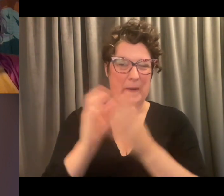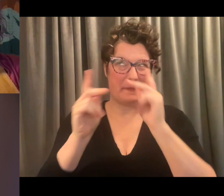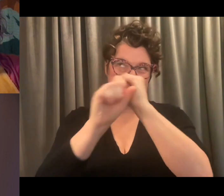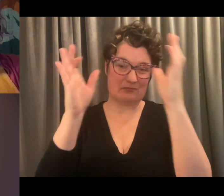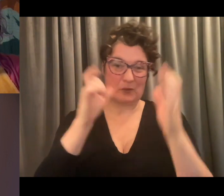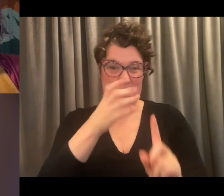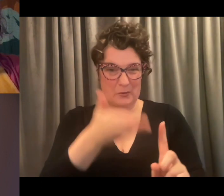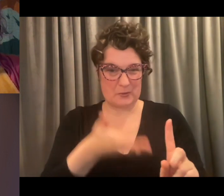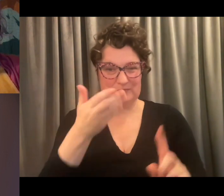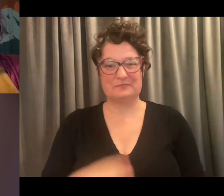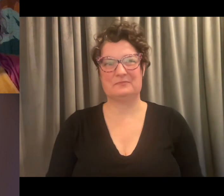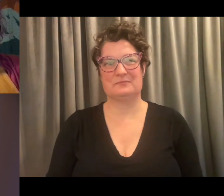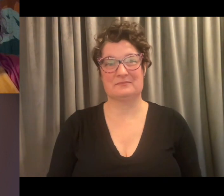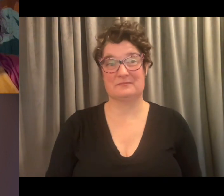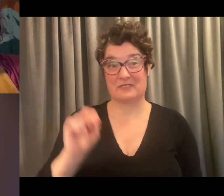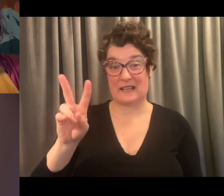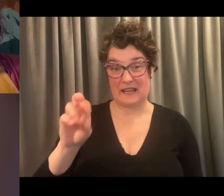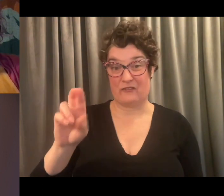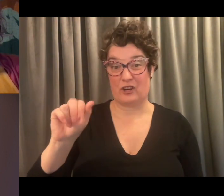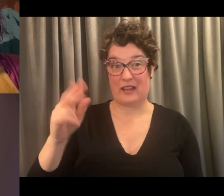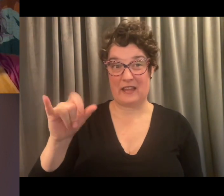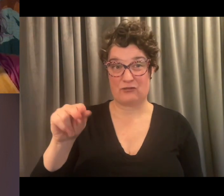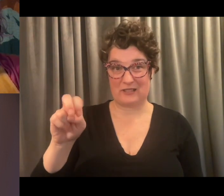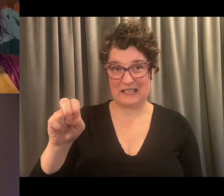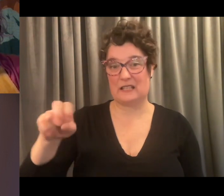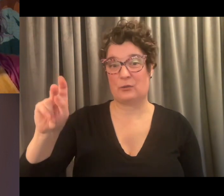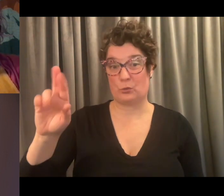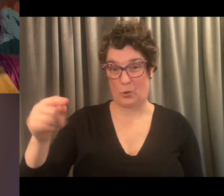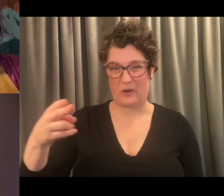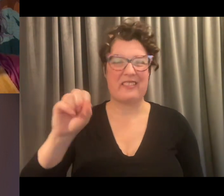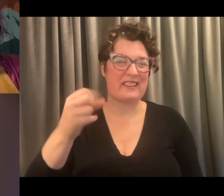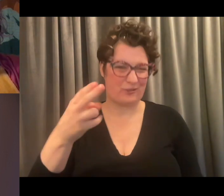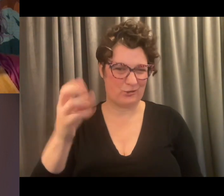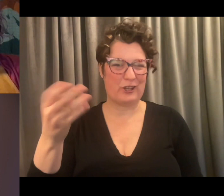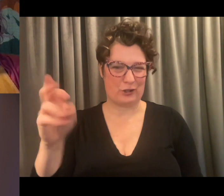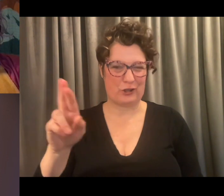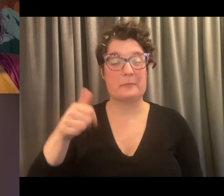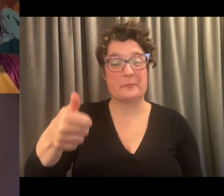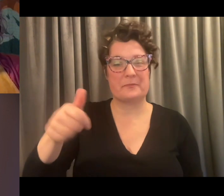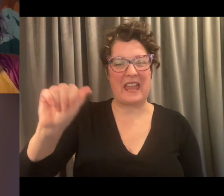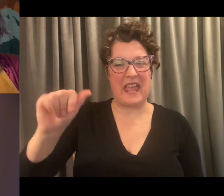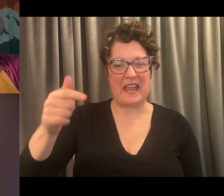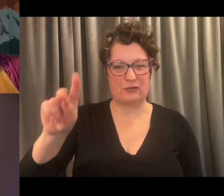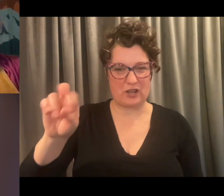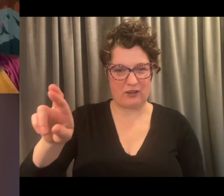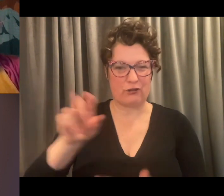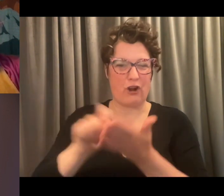Never Angelina North, she/her, is an agender author, artist, and musician living in Olympia, Washington.